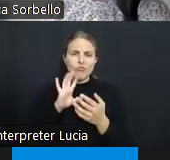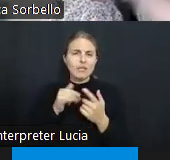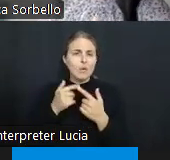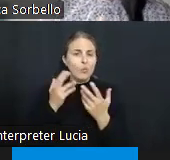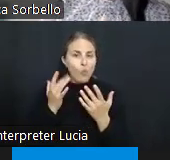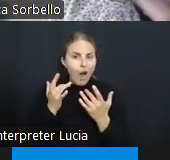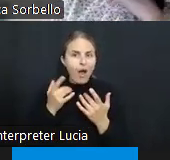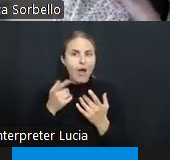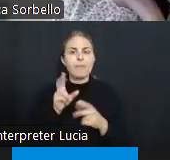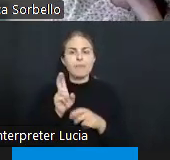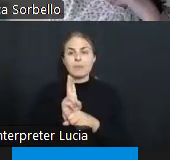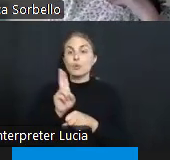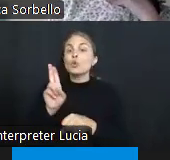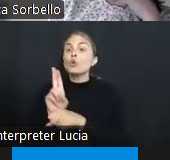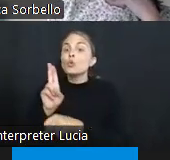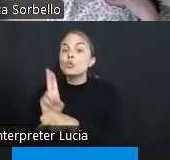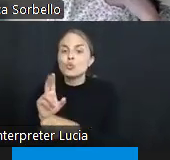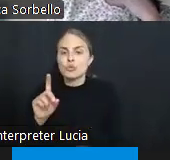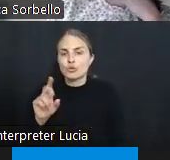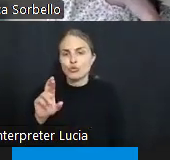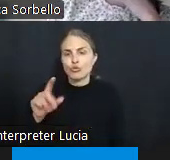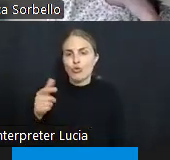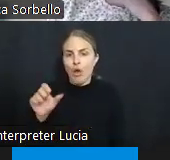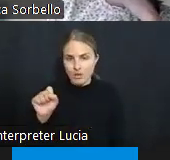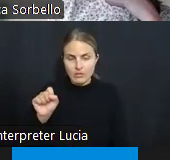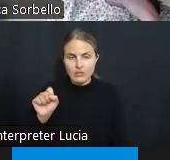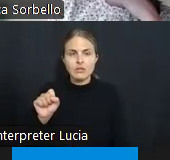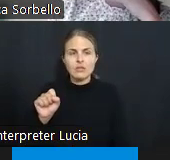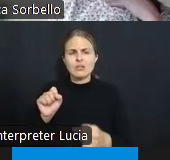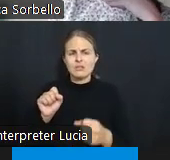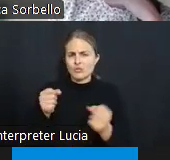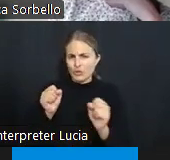continue using and why folks return to using